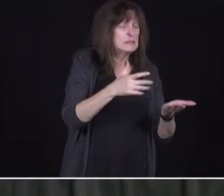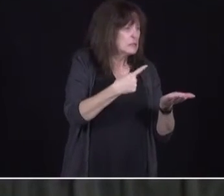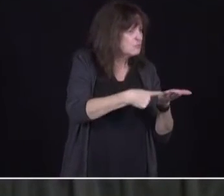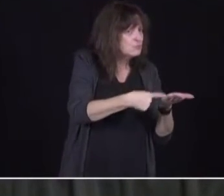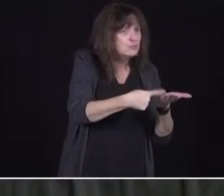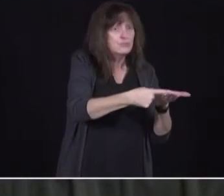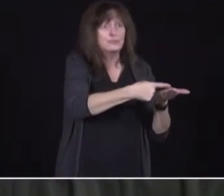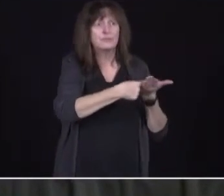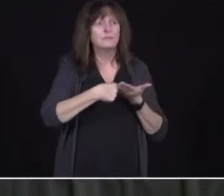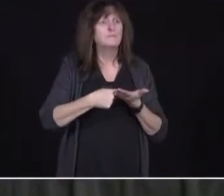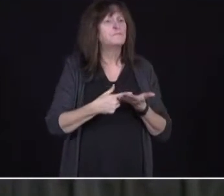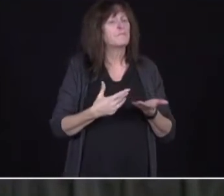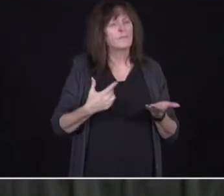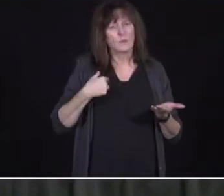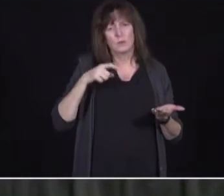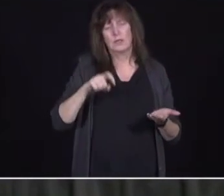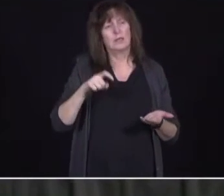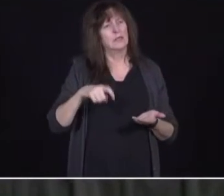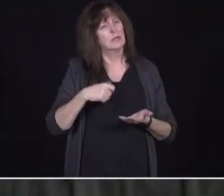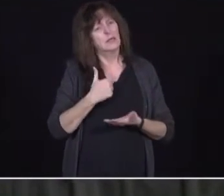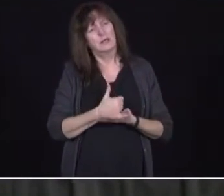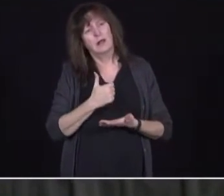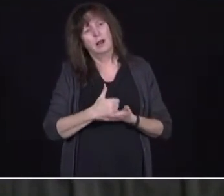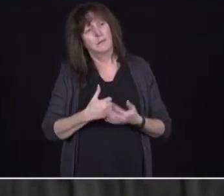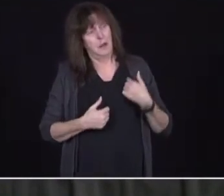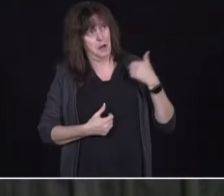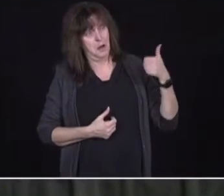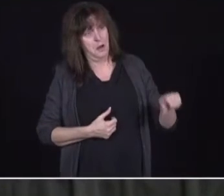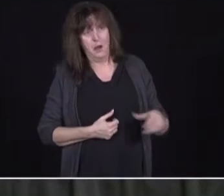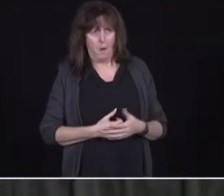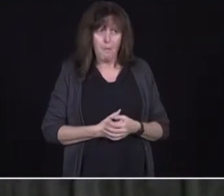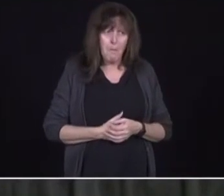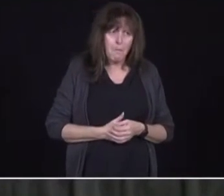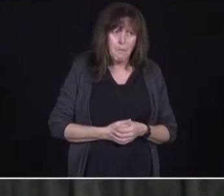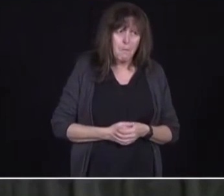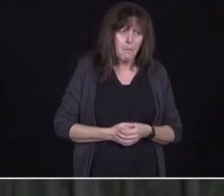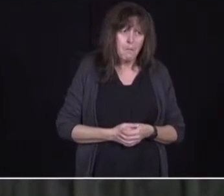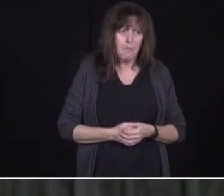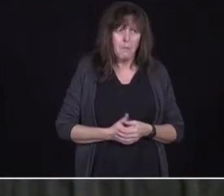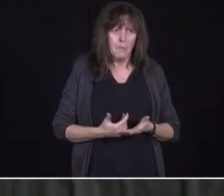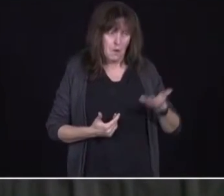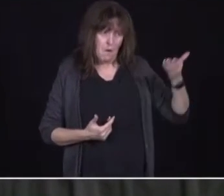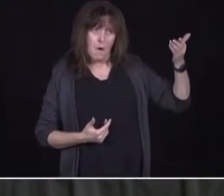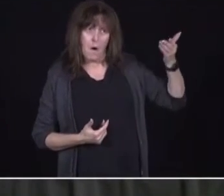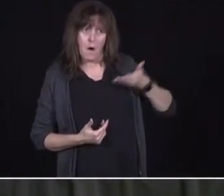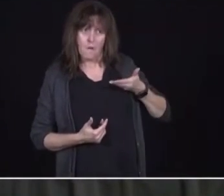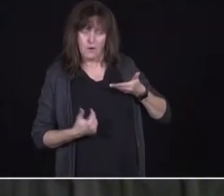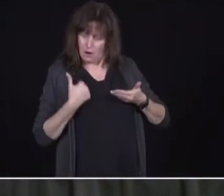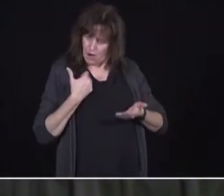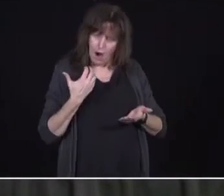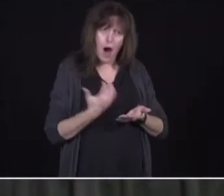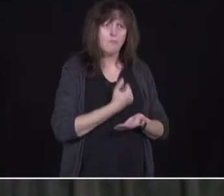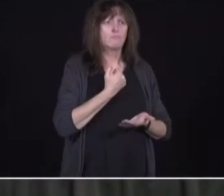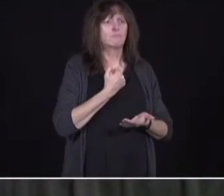decision. We need all the help we can get. So I'm not going to refuse any help when it